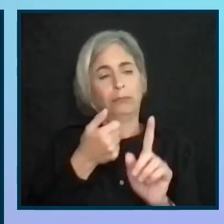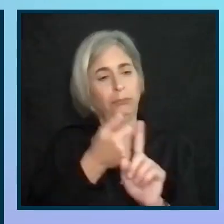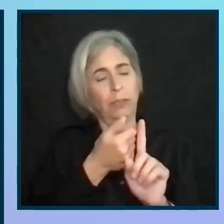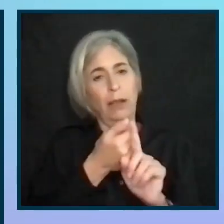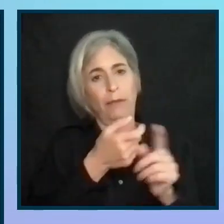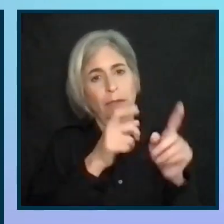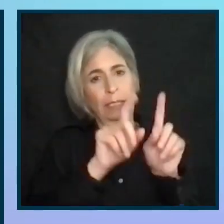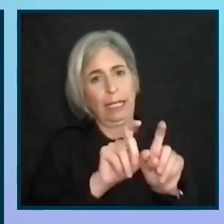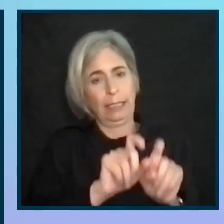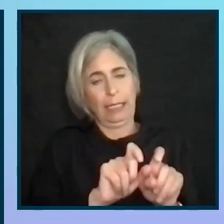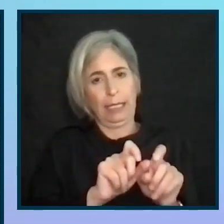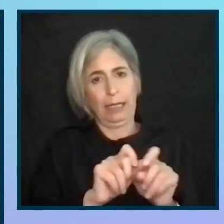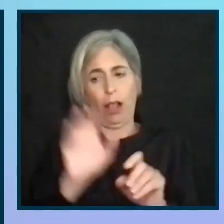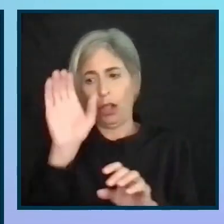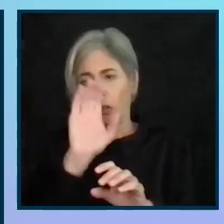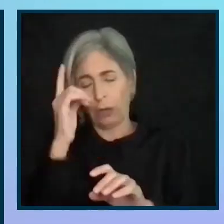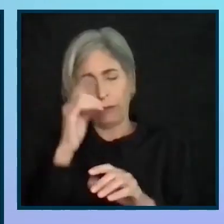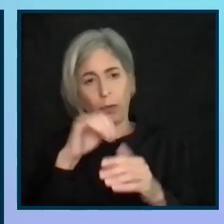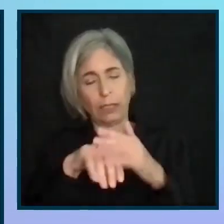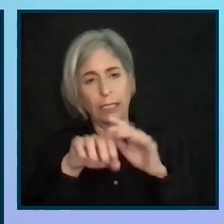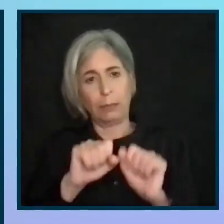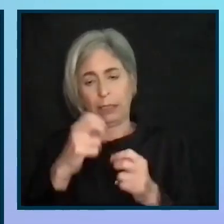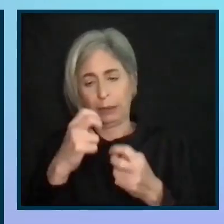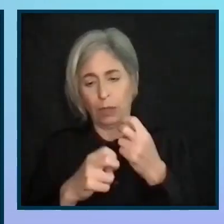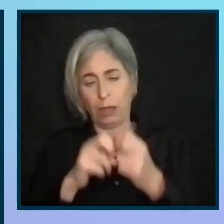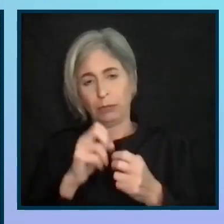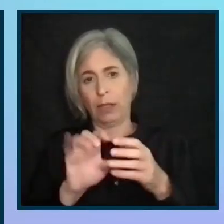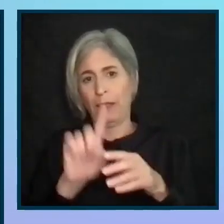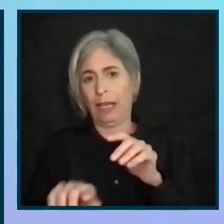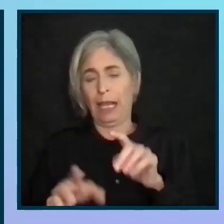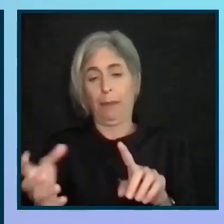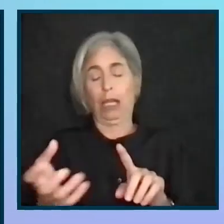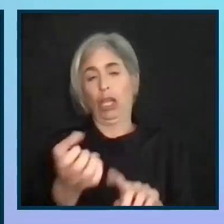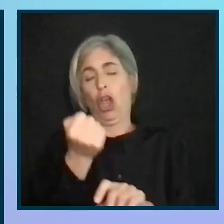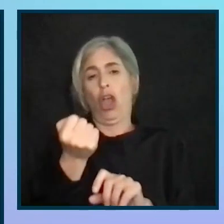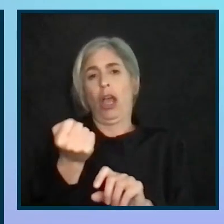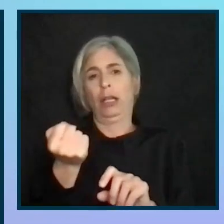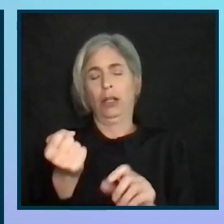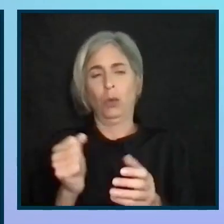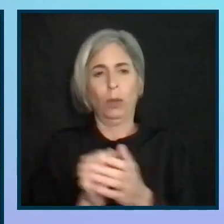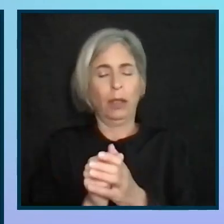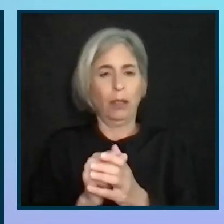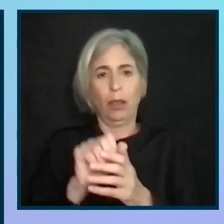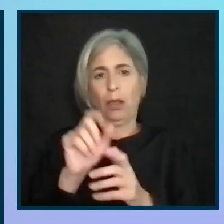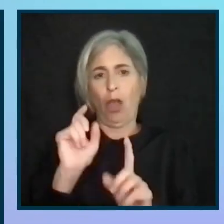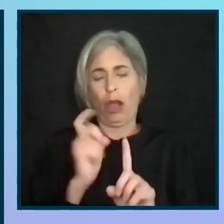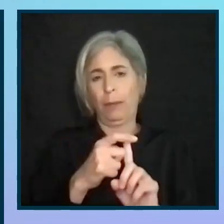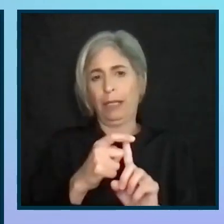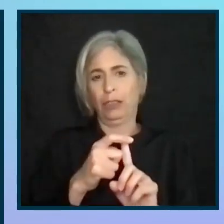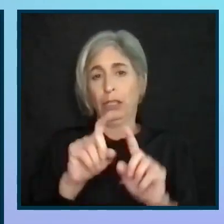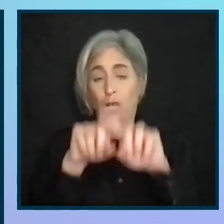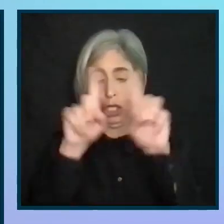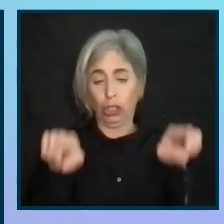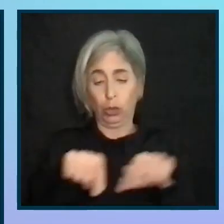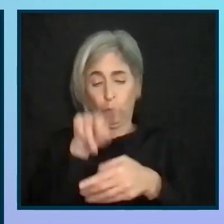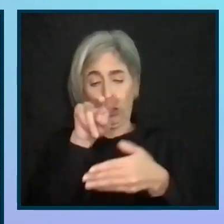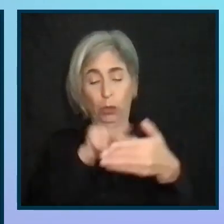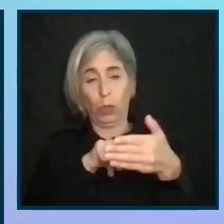Some of those looking for some accessibility issues that cannot be caught with automation. So pulling out a screen reader and stepping through the teams,